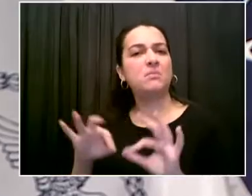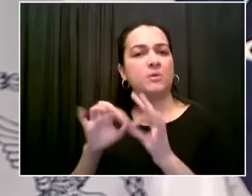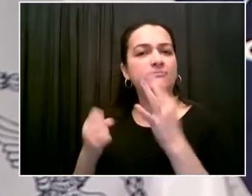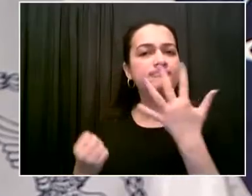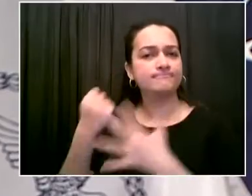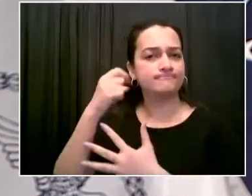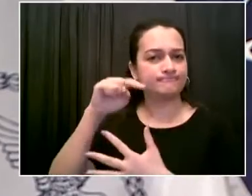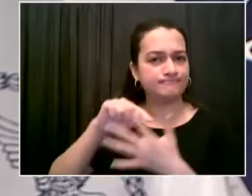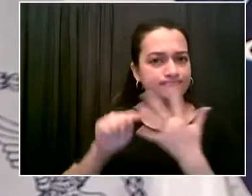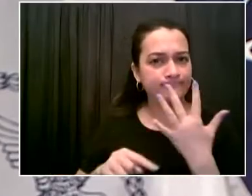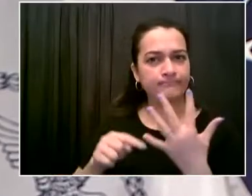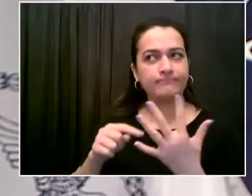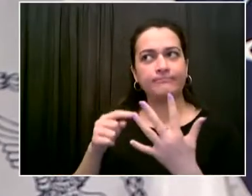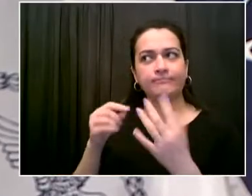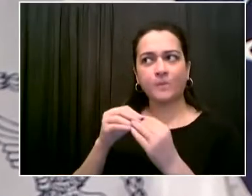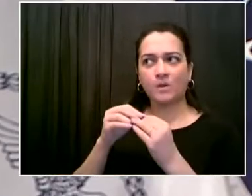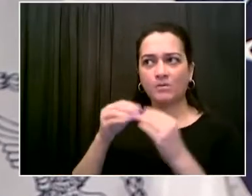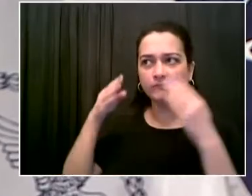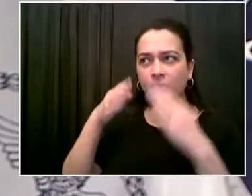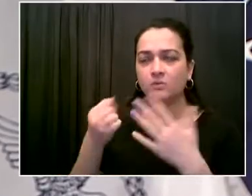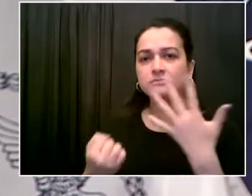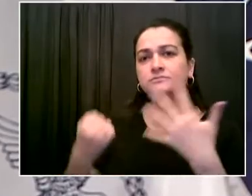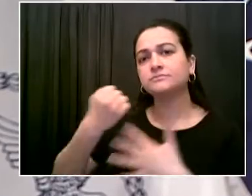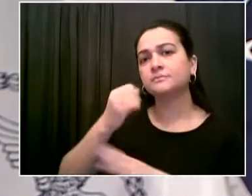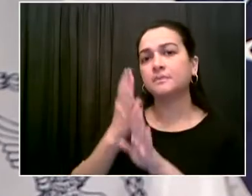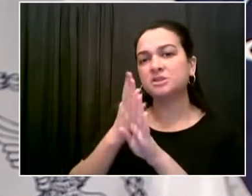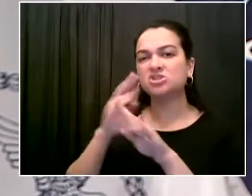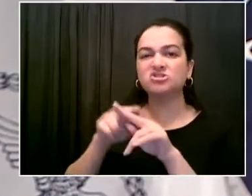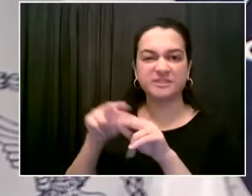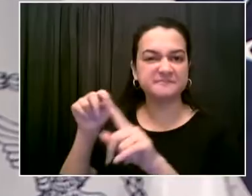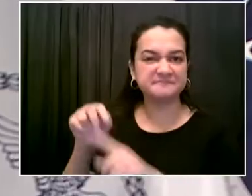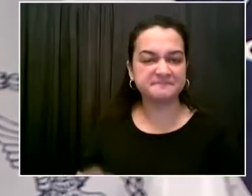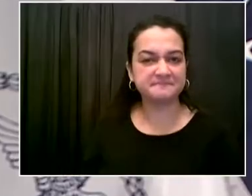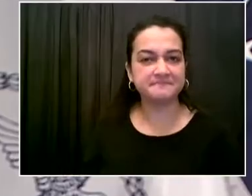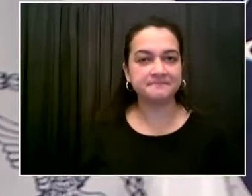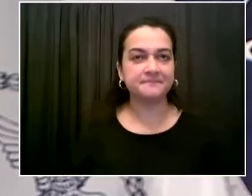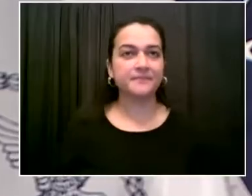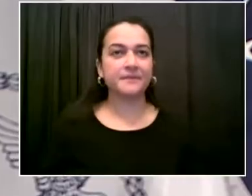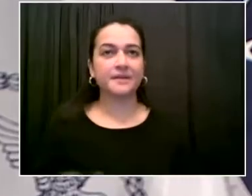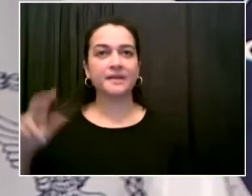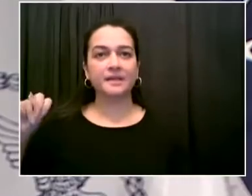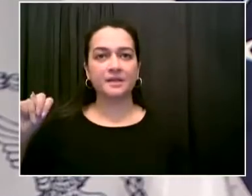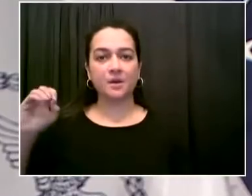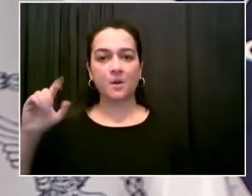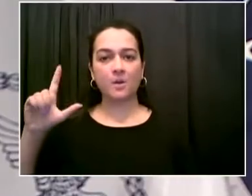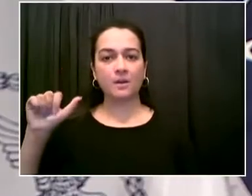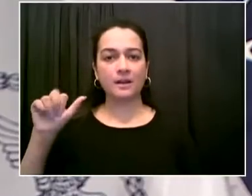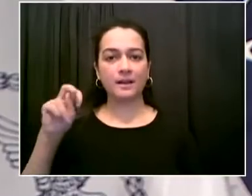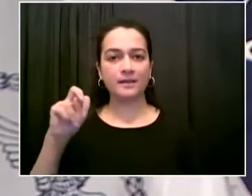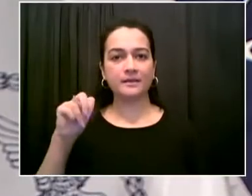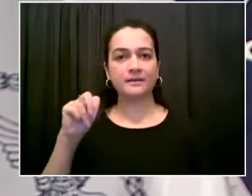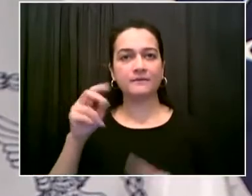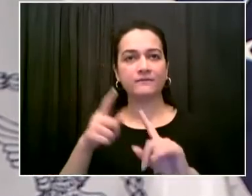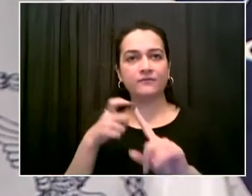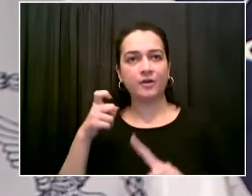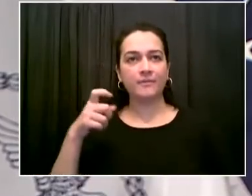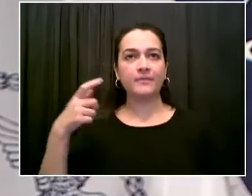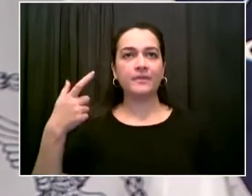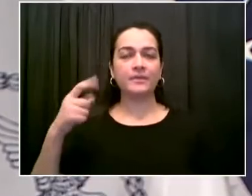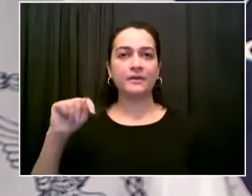OSPITIVES ARE THE MOST POWERFUL GIVING EOPPE LA BETTER OPTION AND THAT IS WHAT WE ARE DOING.